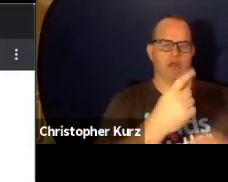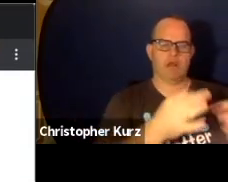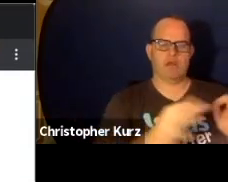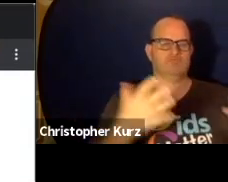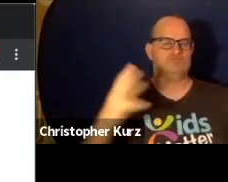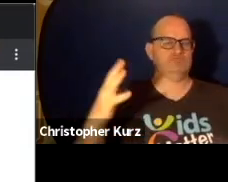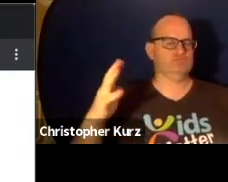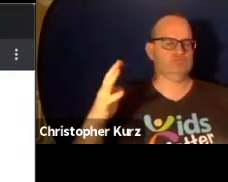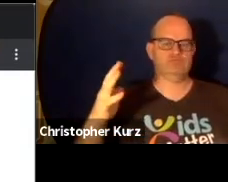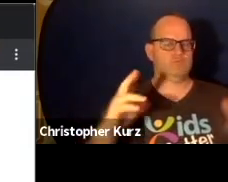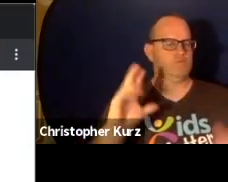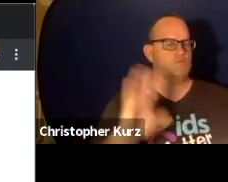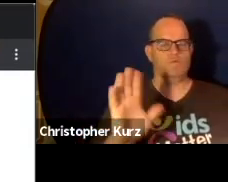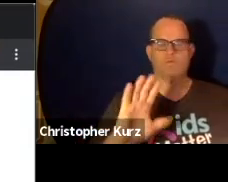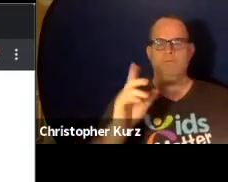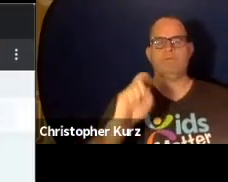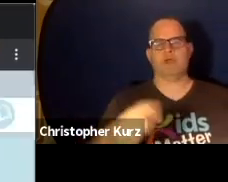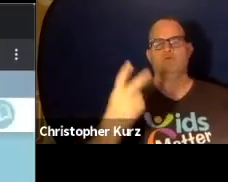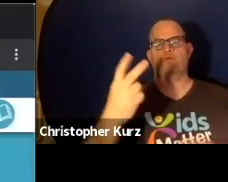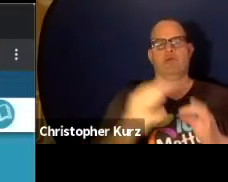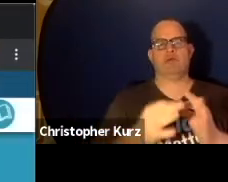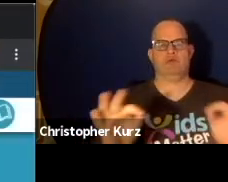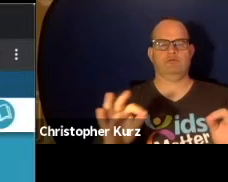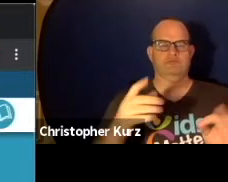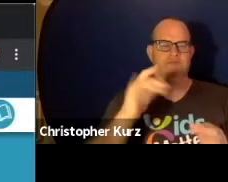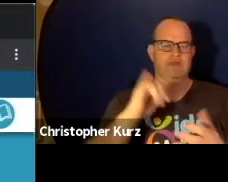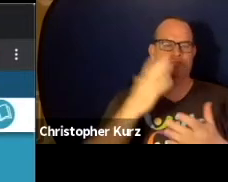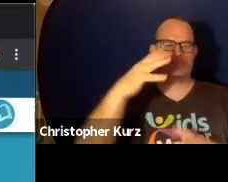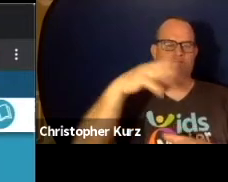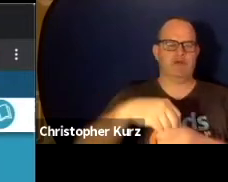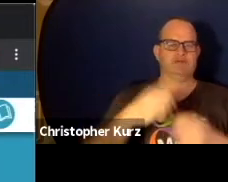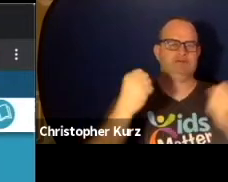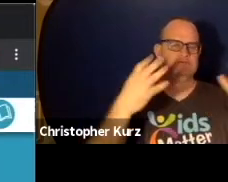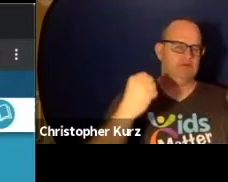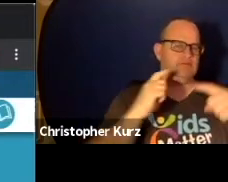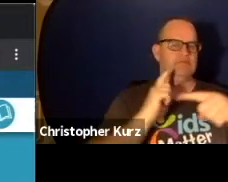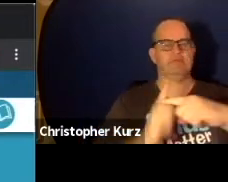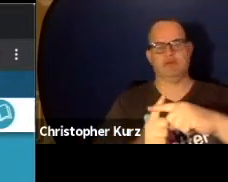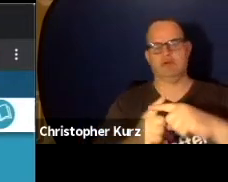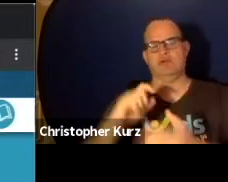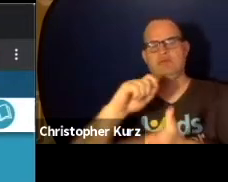bilingual gamification of the learning process,